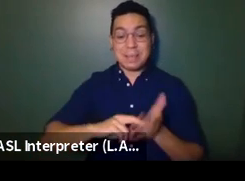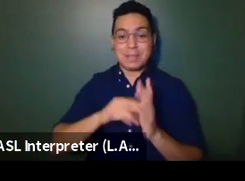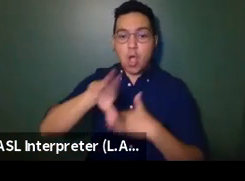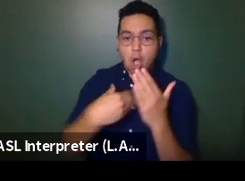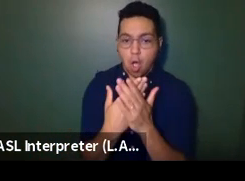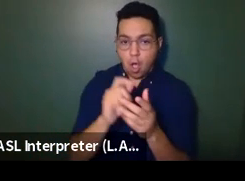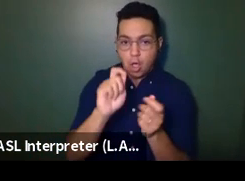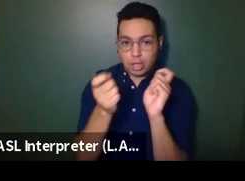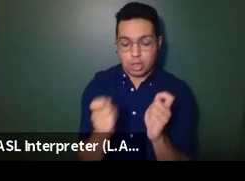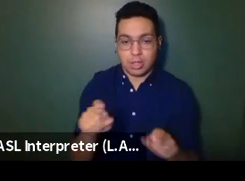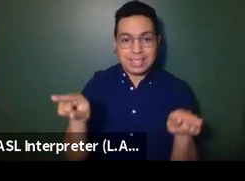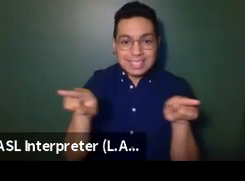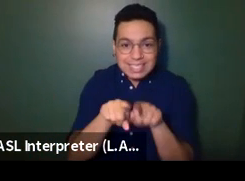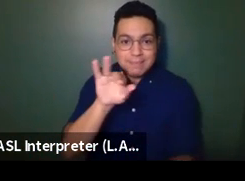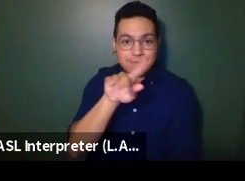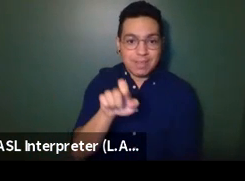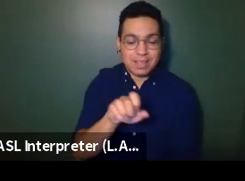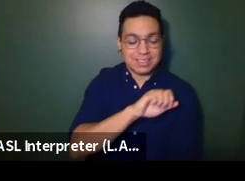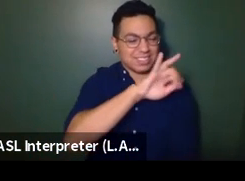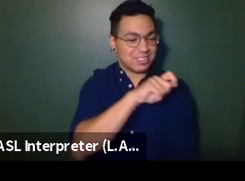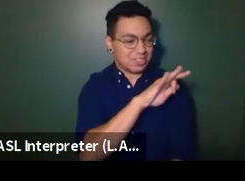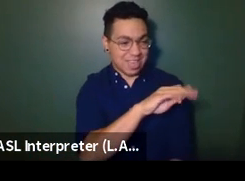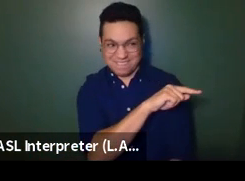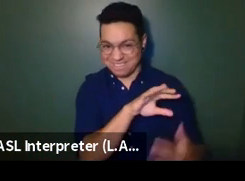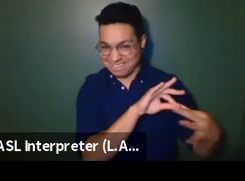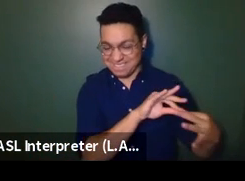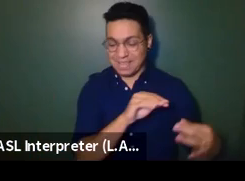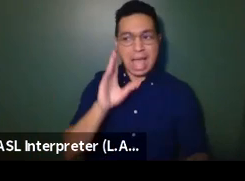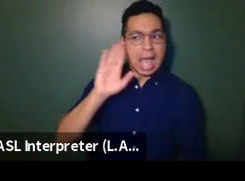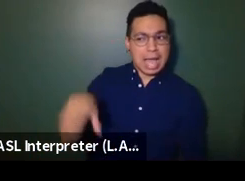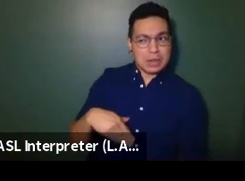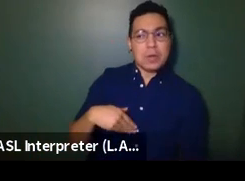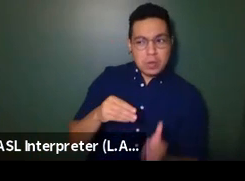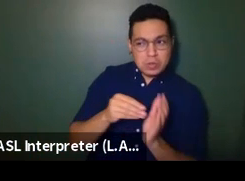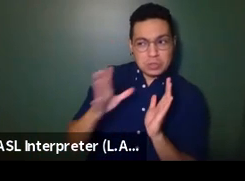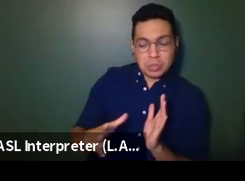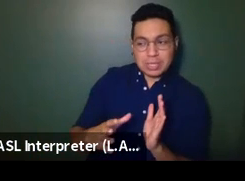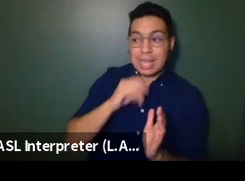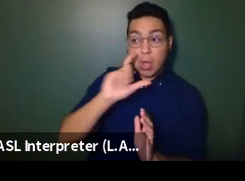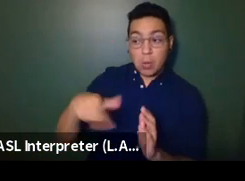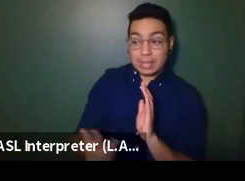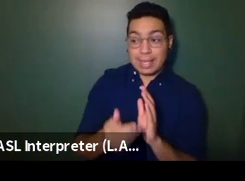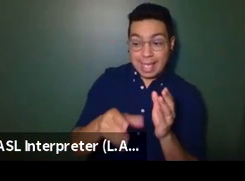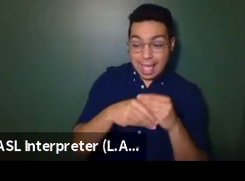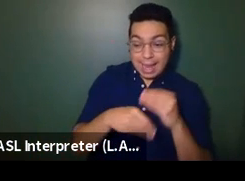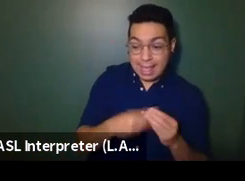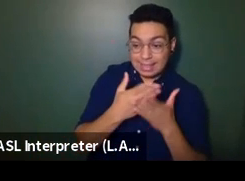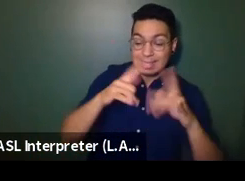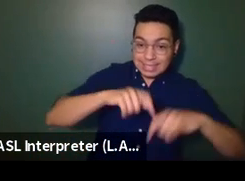Jeff Crawford: Now Katherine, I know students and I know some of us as students would not only add things all at the same time, we would remove things.